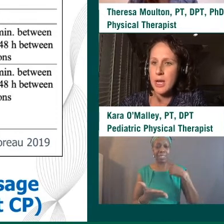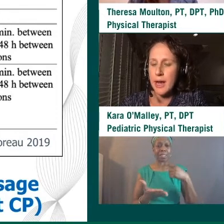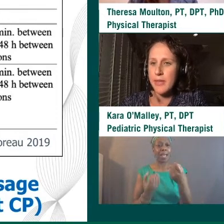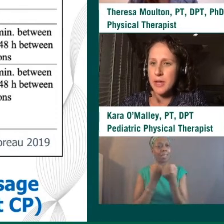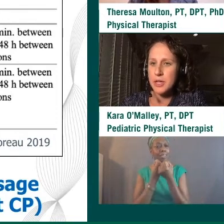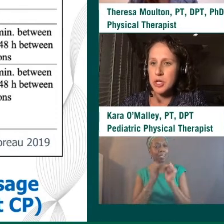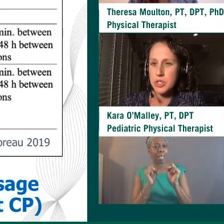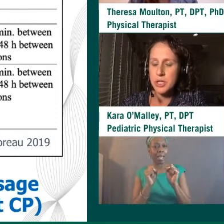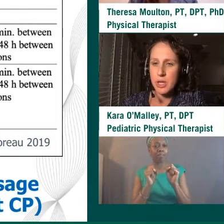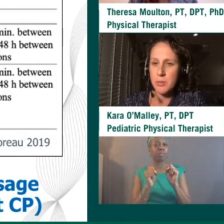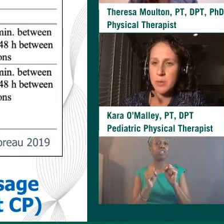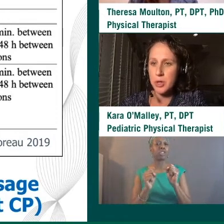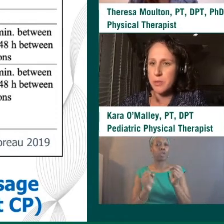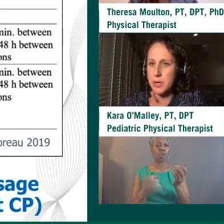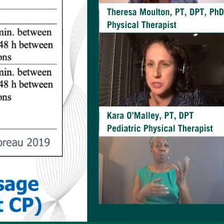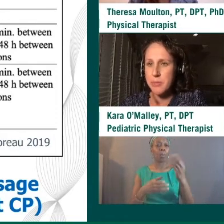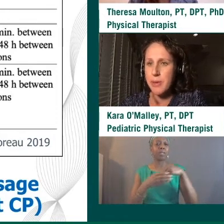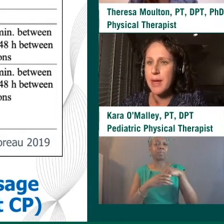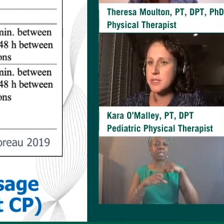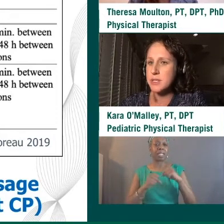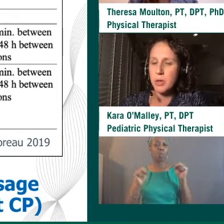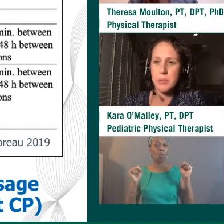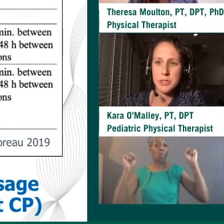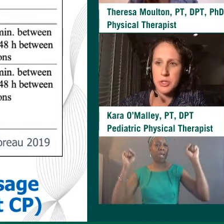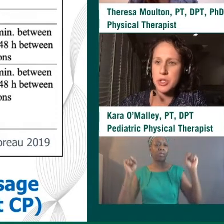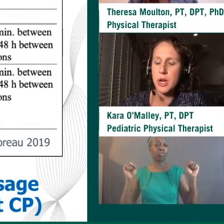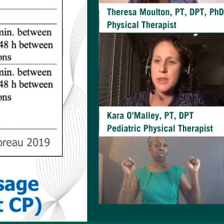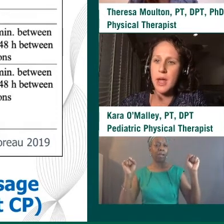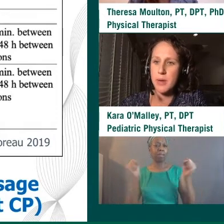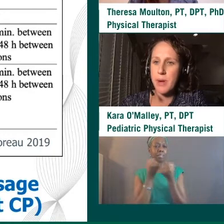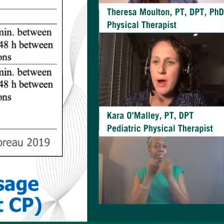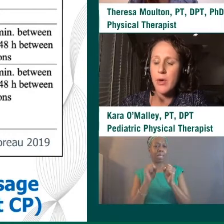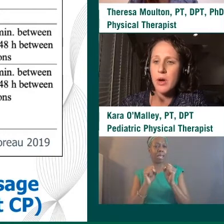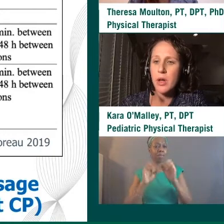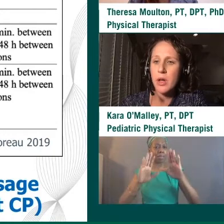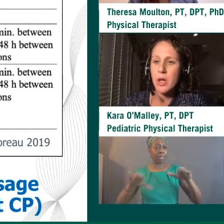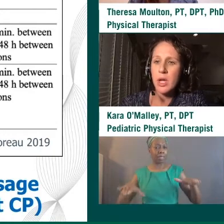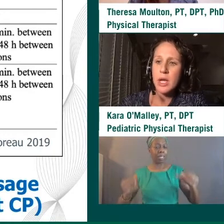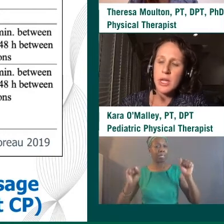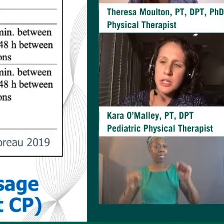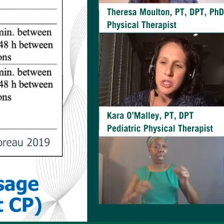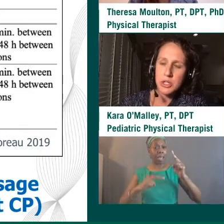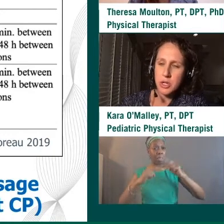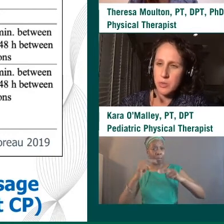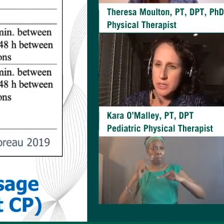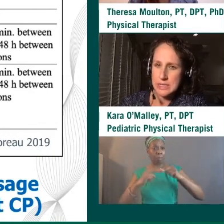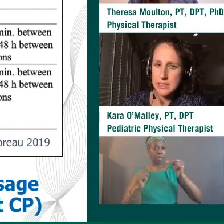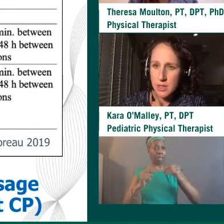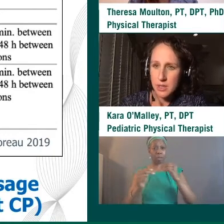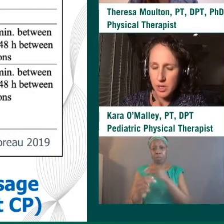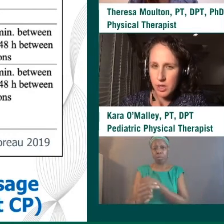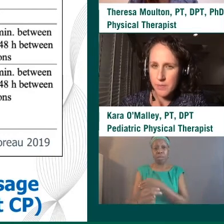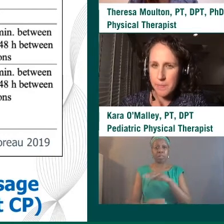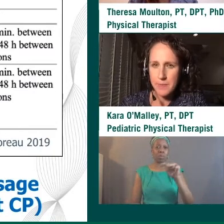and that children can build muscle mass, and build muscle strength and power. In children with CP.